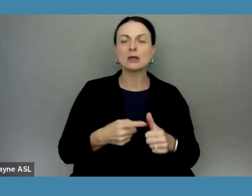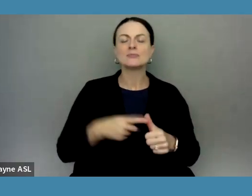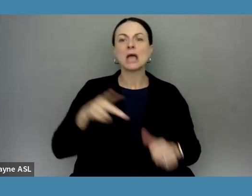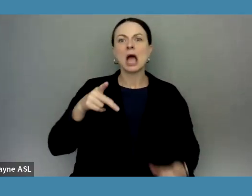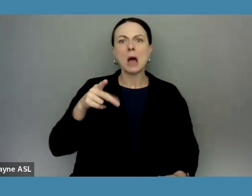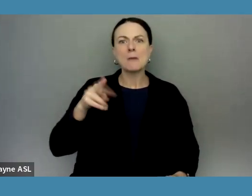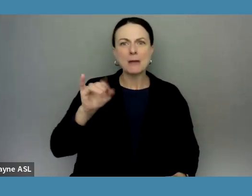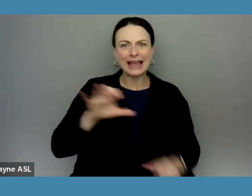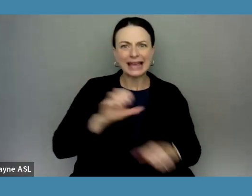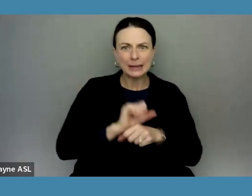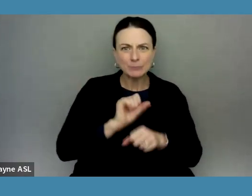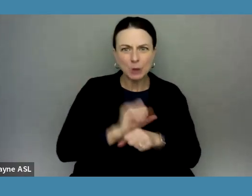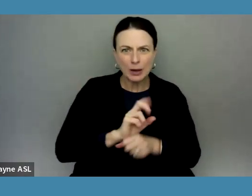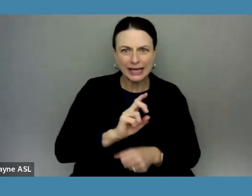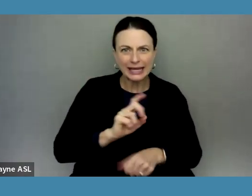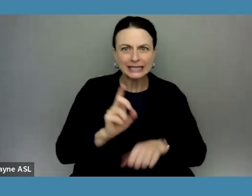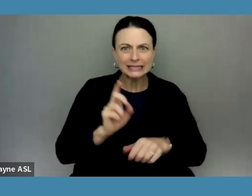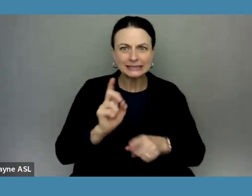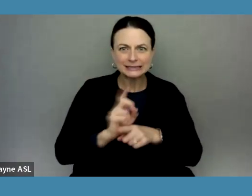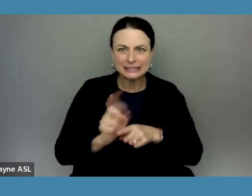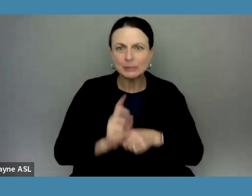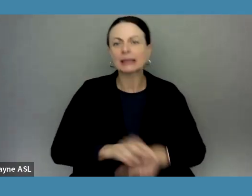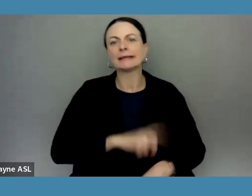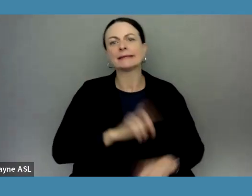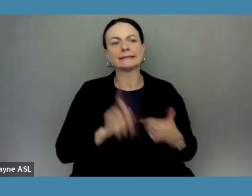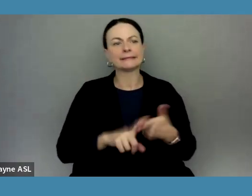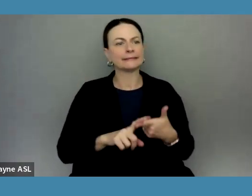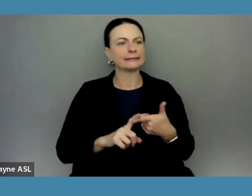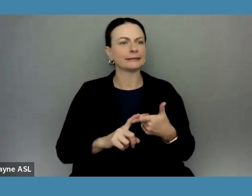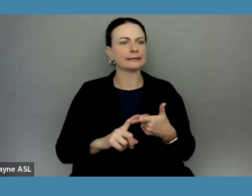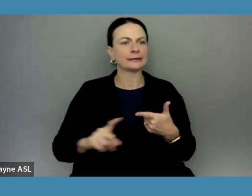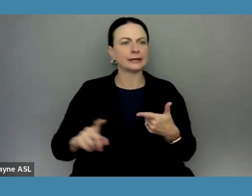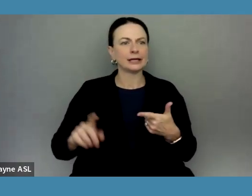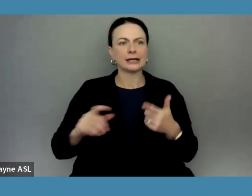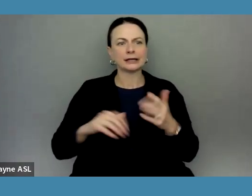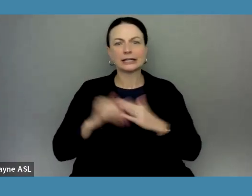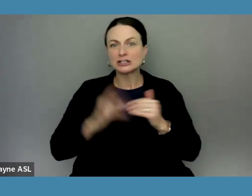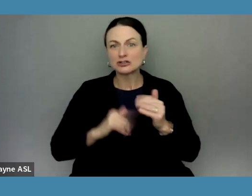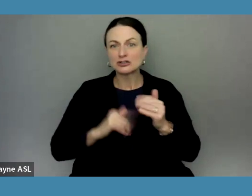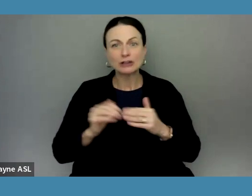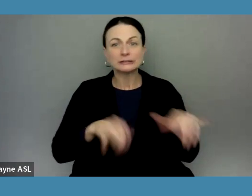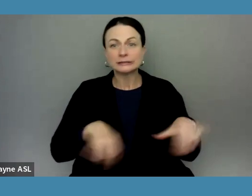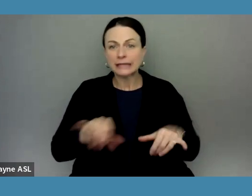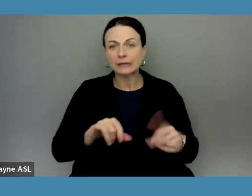disability retirement claims, construction standards and contract disputes, state